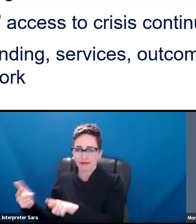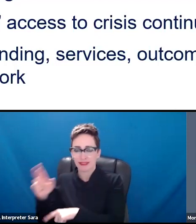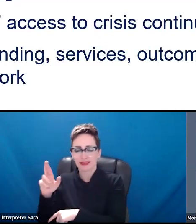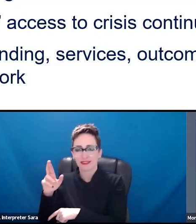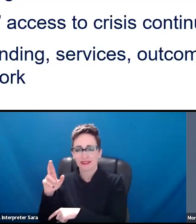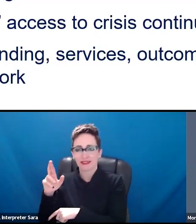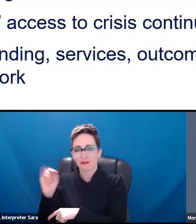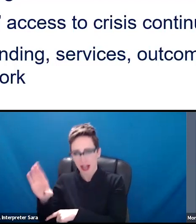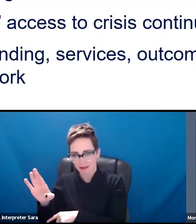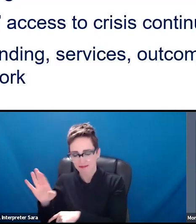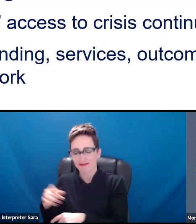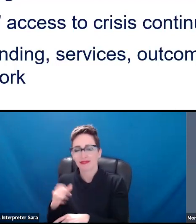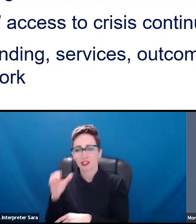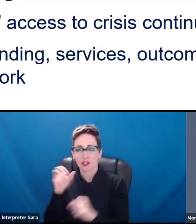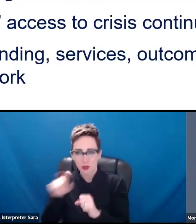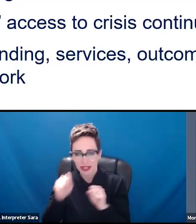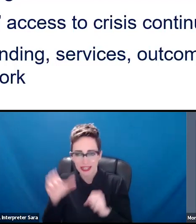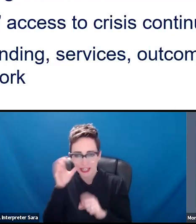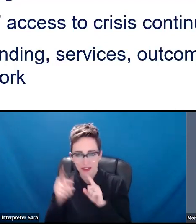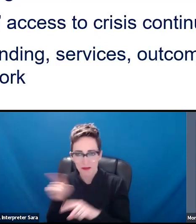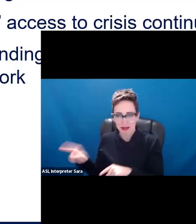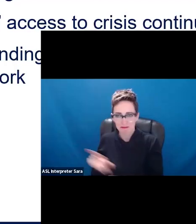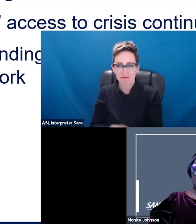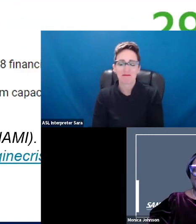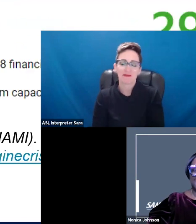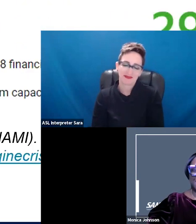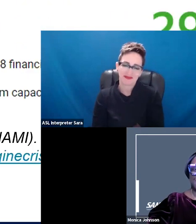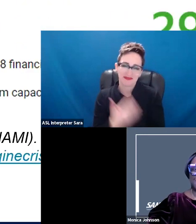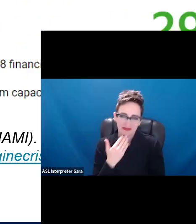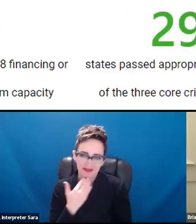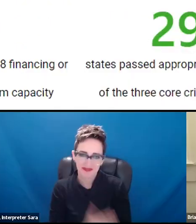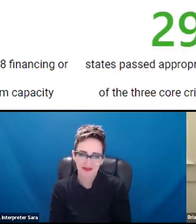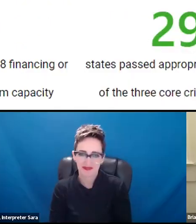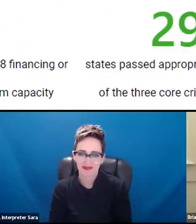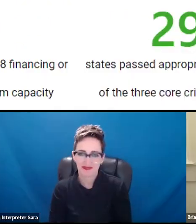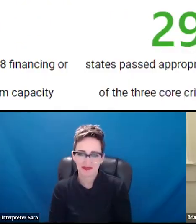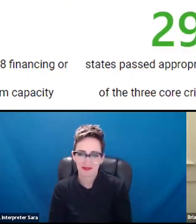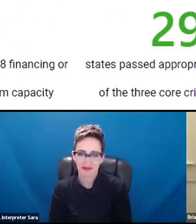Hepburn. Thank you.